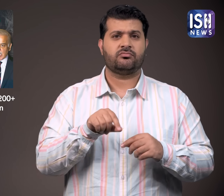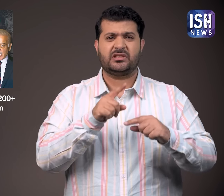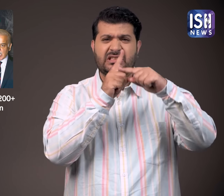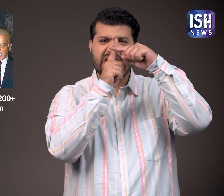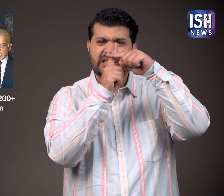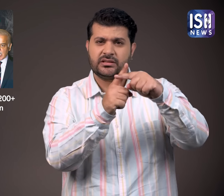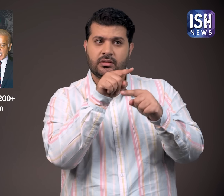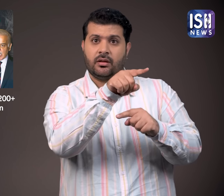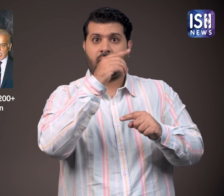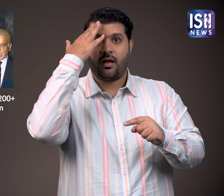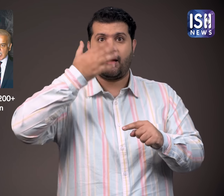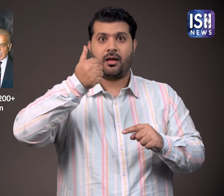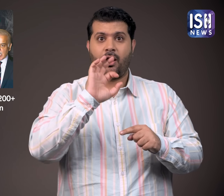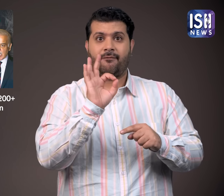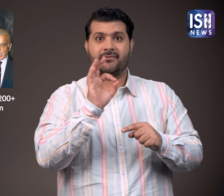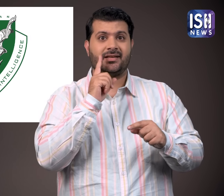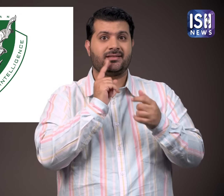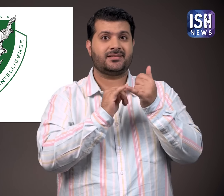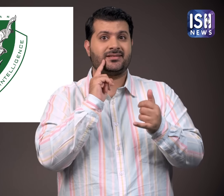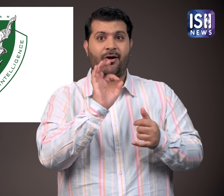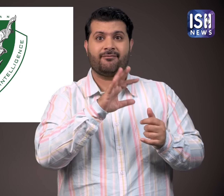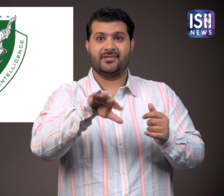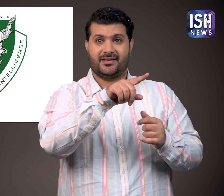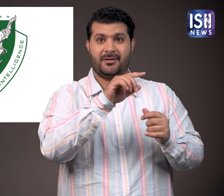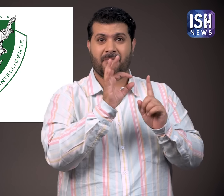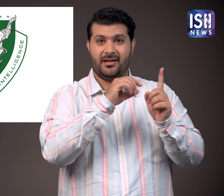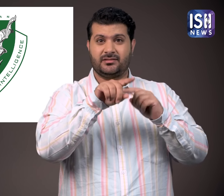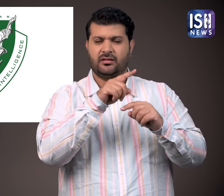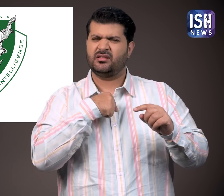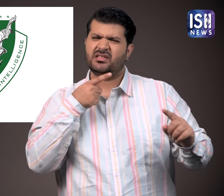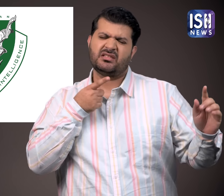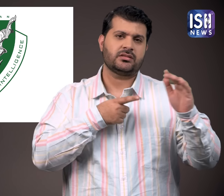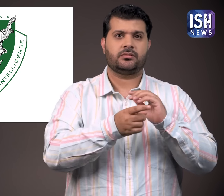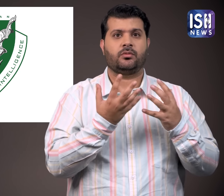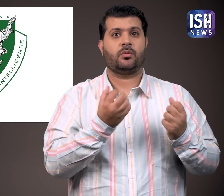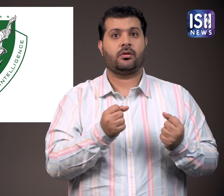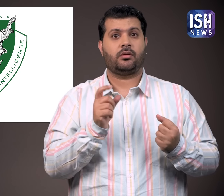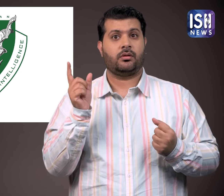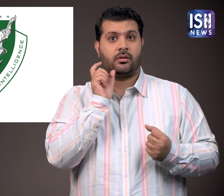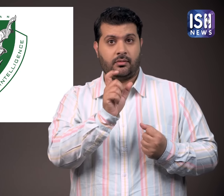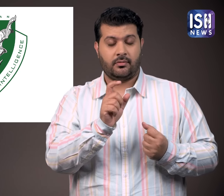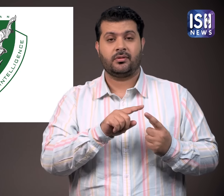She was believed to have targeted an ISI headquarters during the operation.